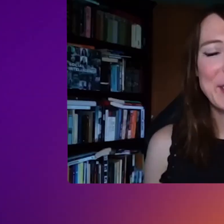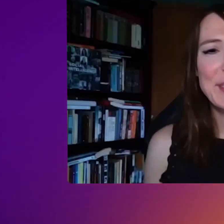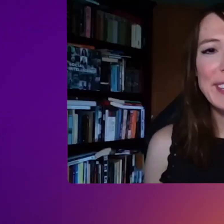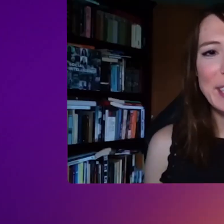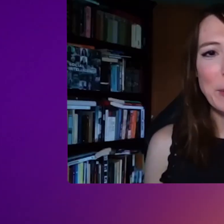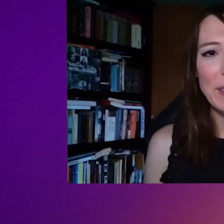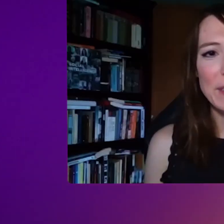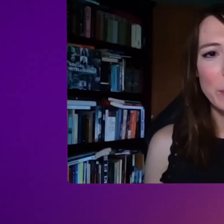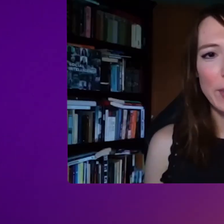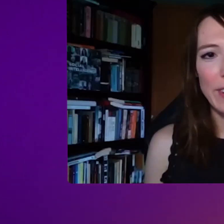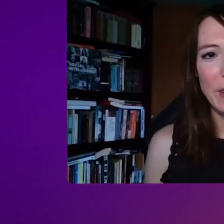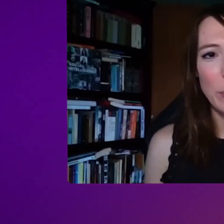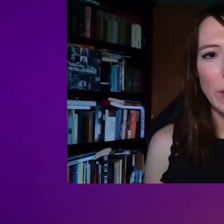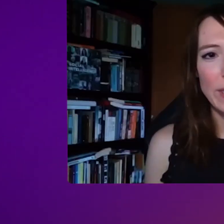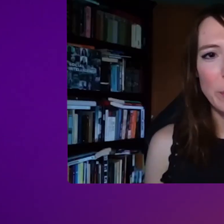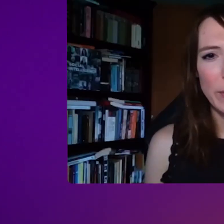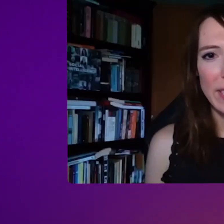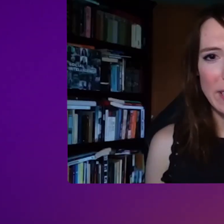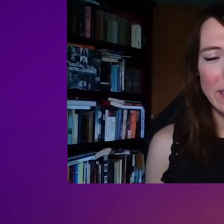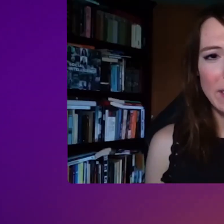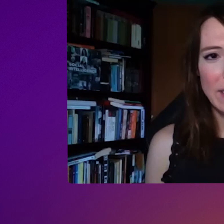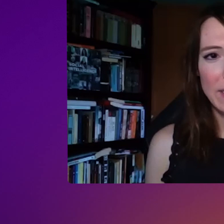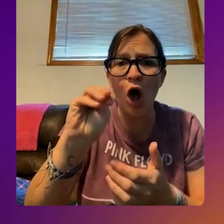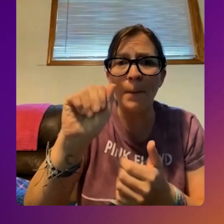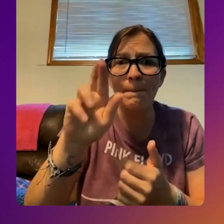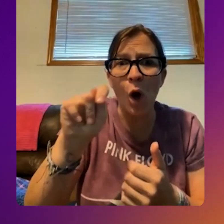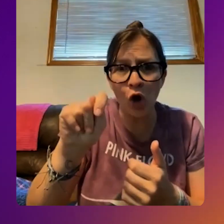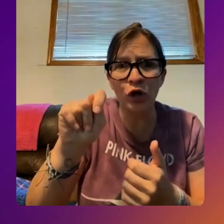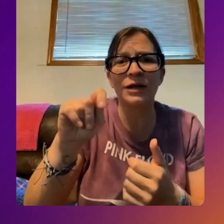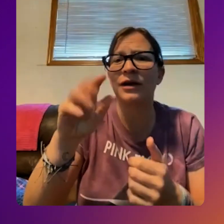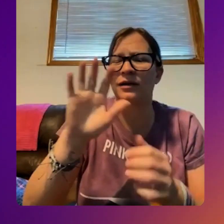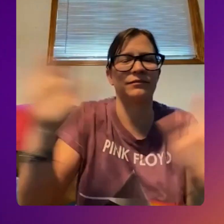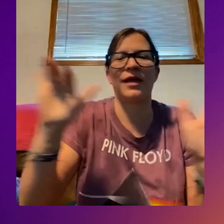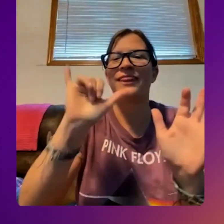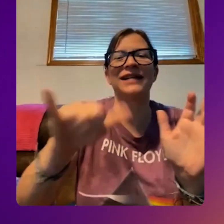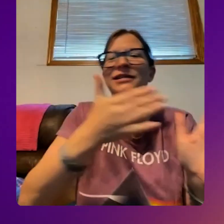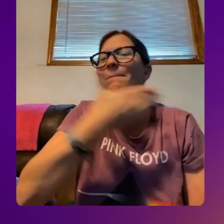Do you tend to get more than twenty-five points per receipt? From grocery shopping Walmart